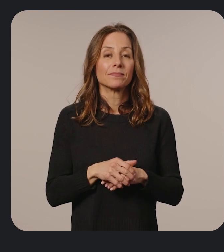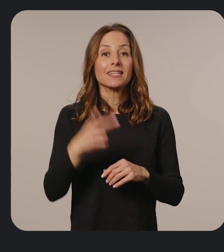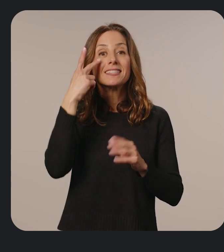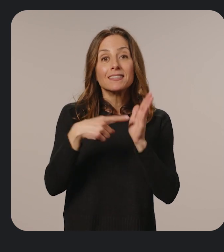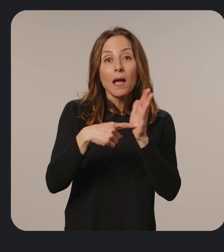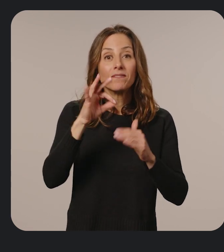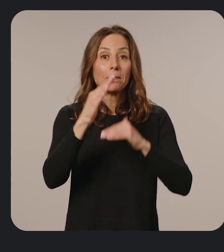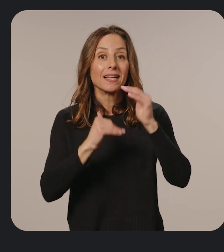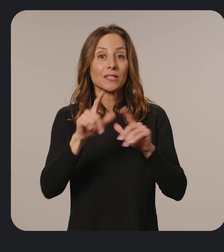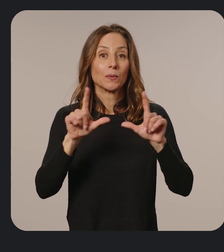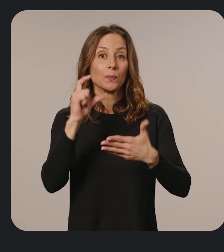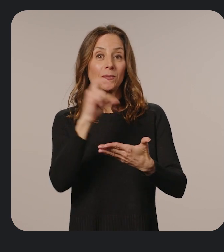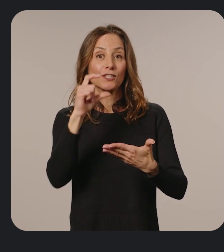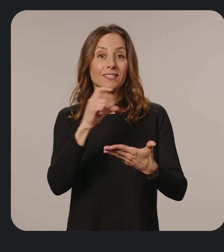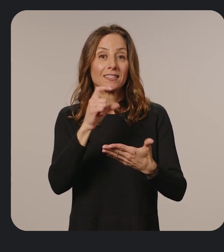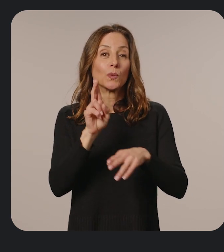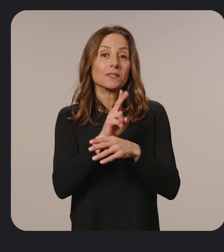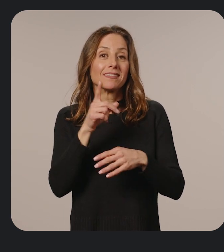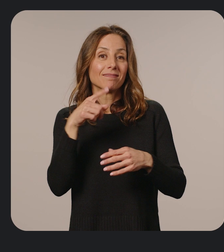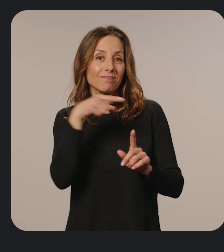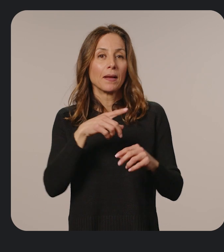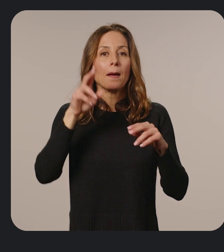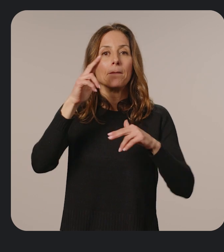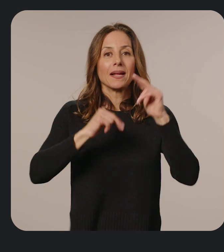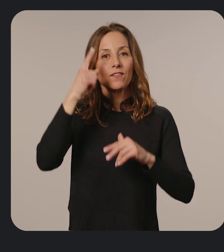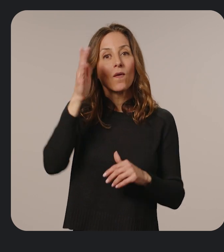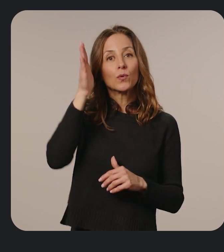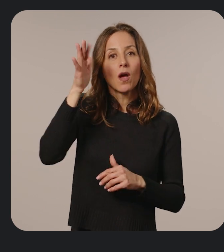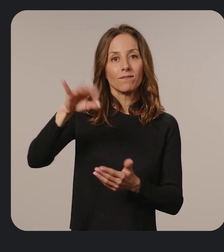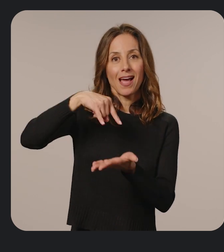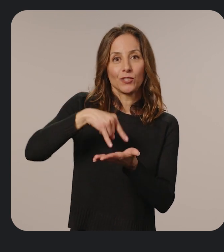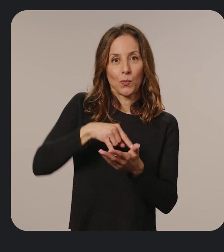To see an example of building a widget using Glance, take a look at the Building for the Future of Android.